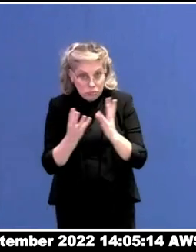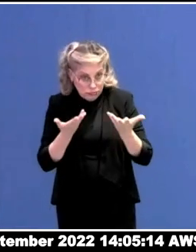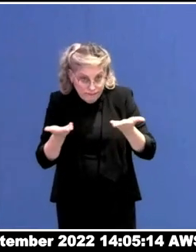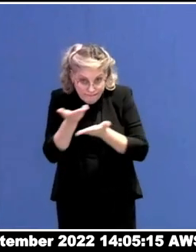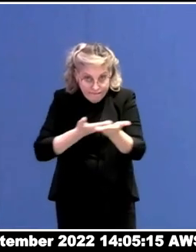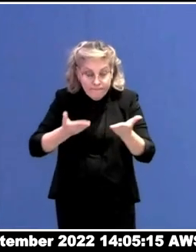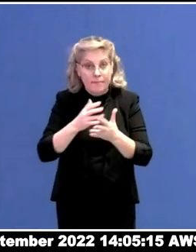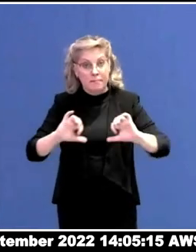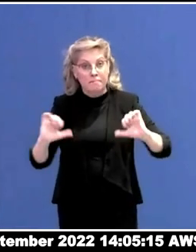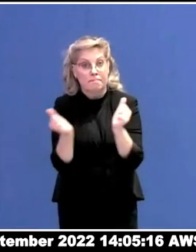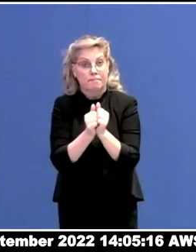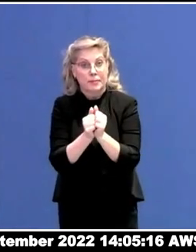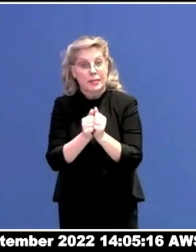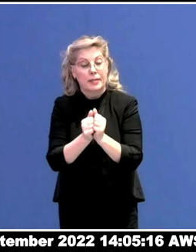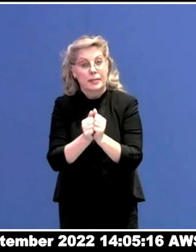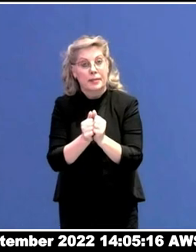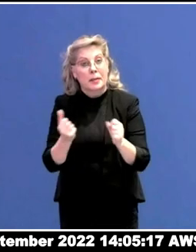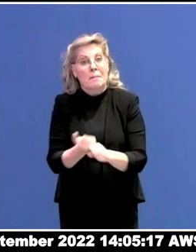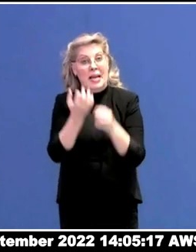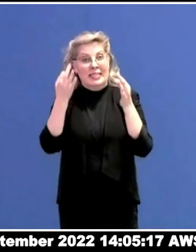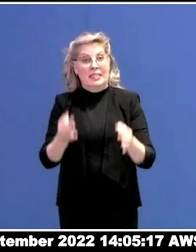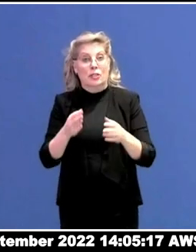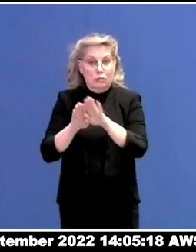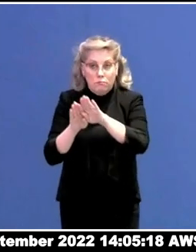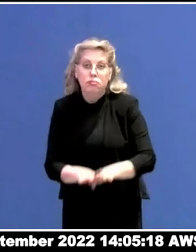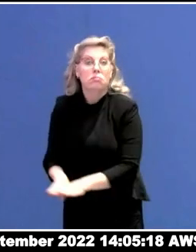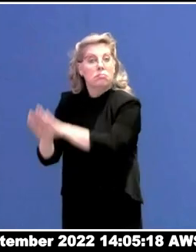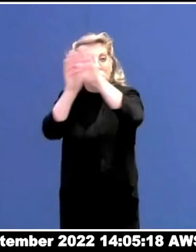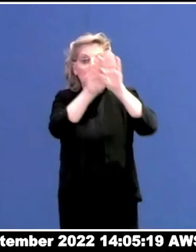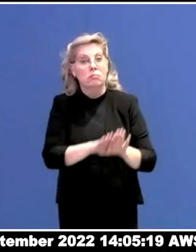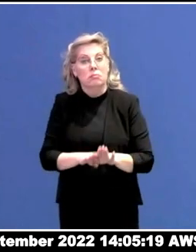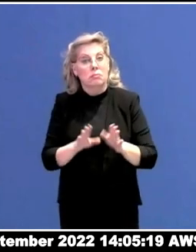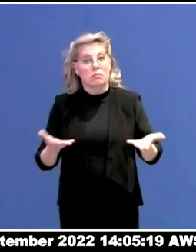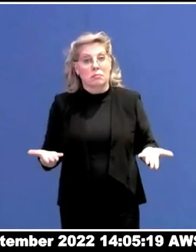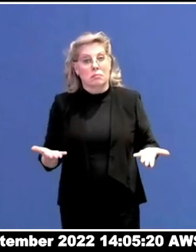Well, in the two areas we are particularly concerned with that intersect